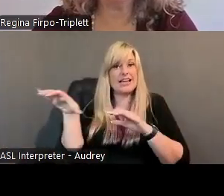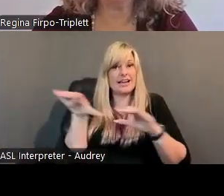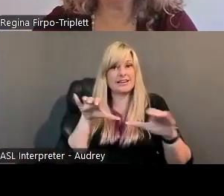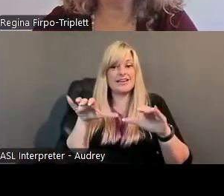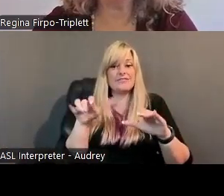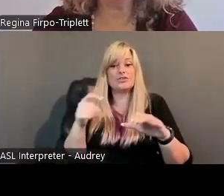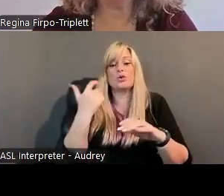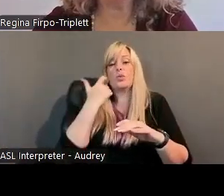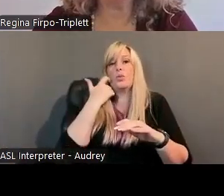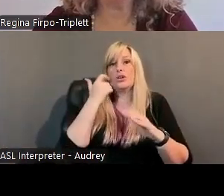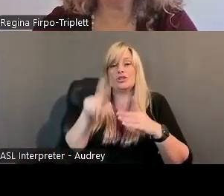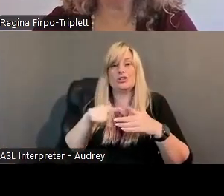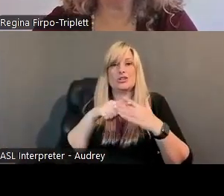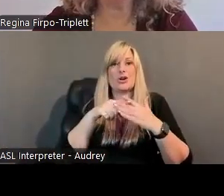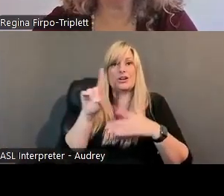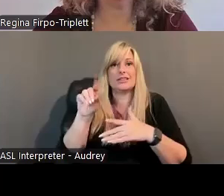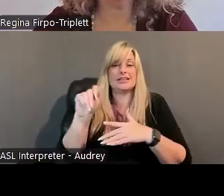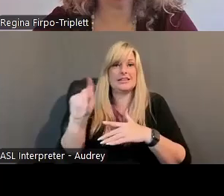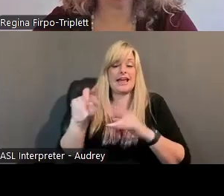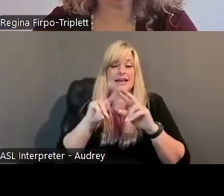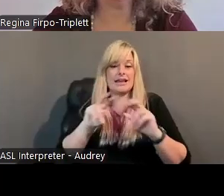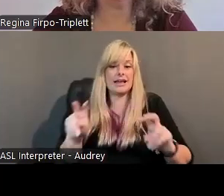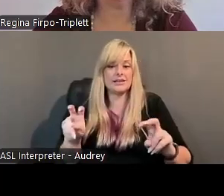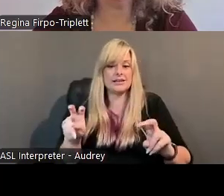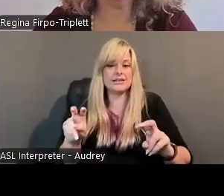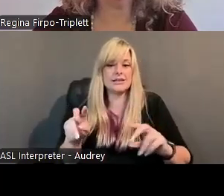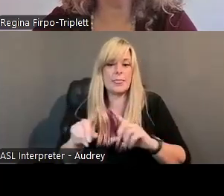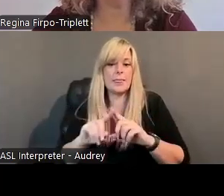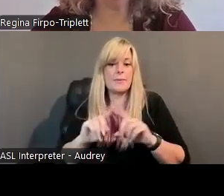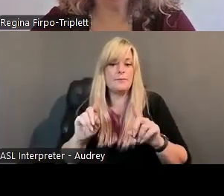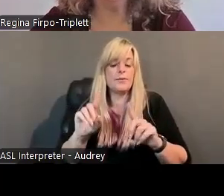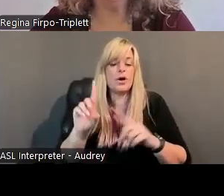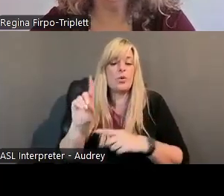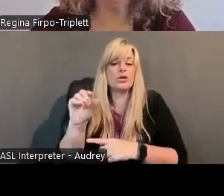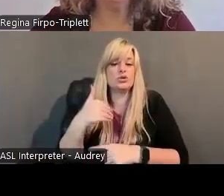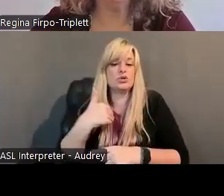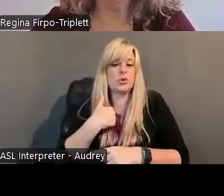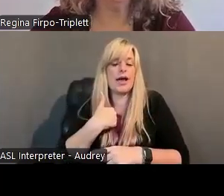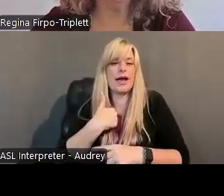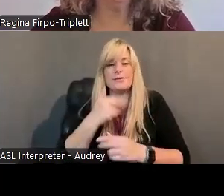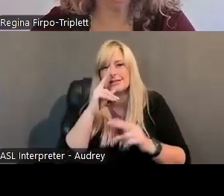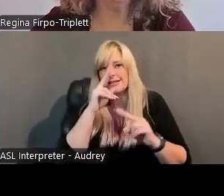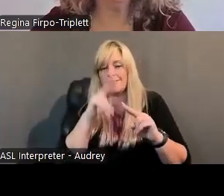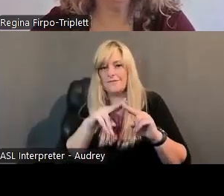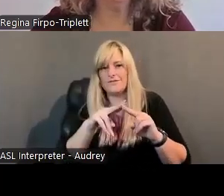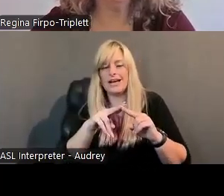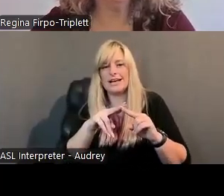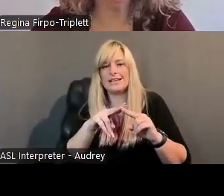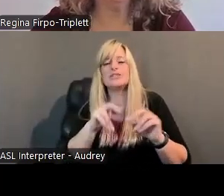data analysis, but we do have some fun things to share. Here's first our participant demographics.